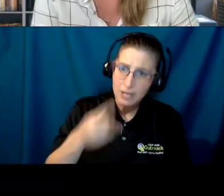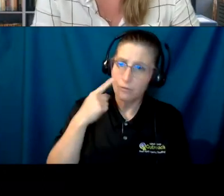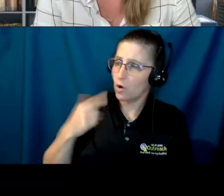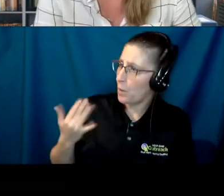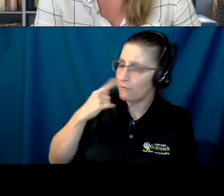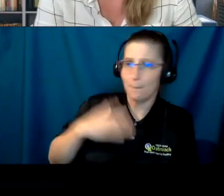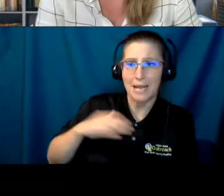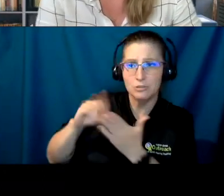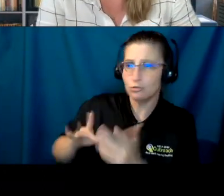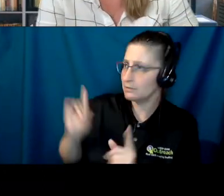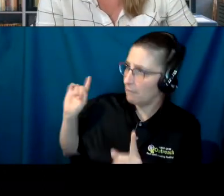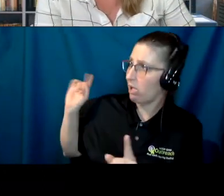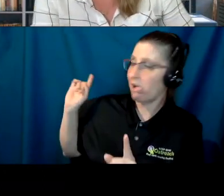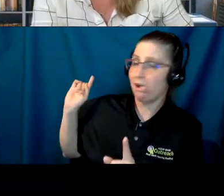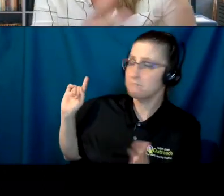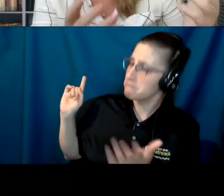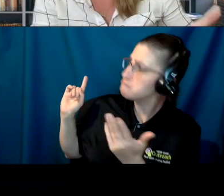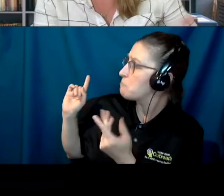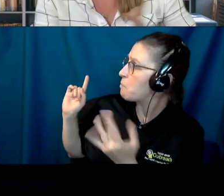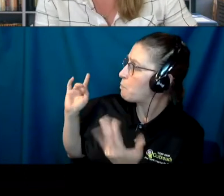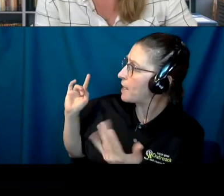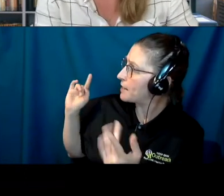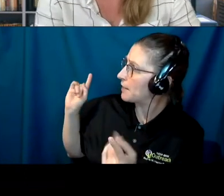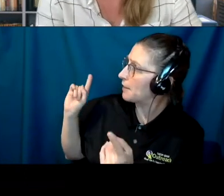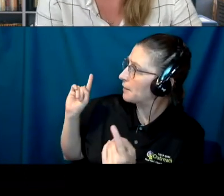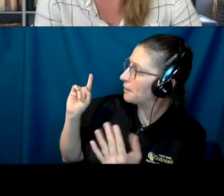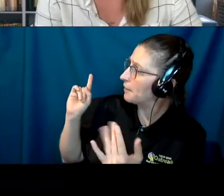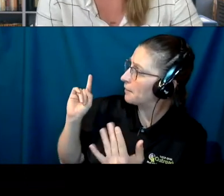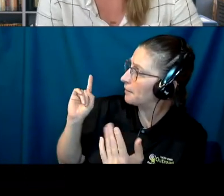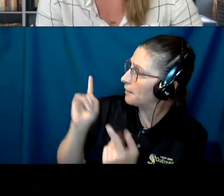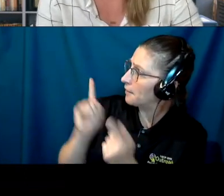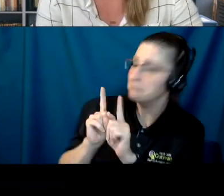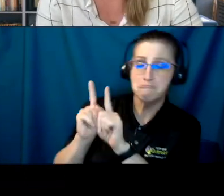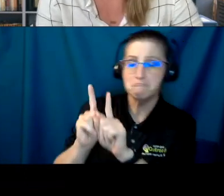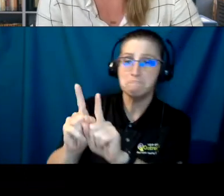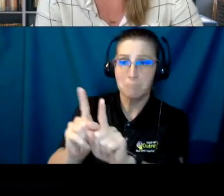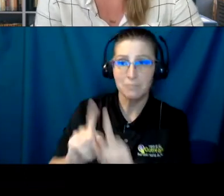longer to get somewhere or how nice it was that they chose to help guide my student.